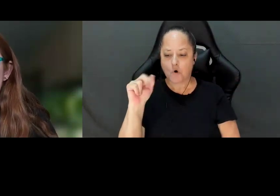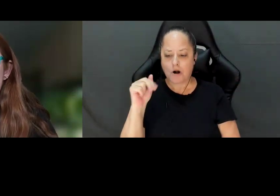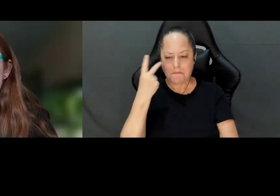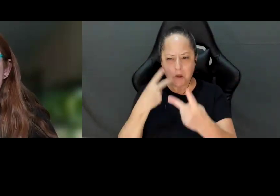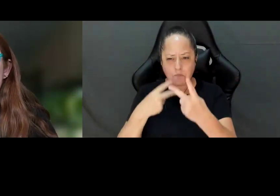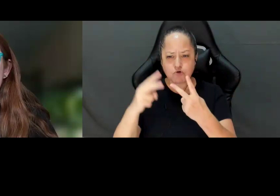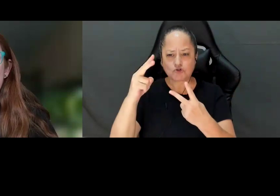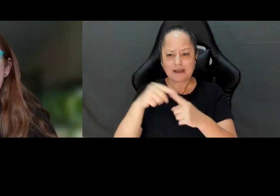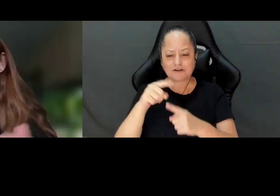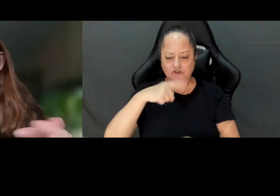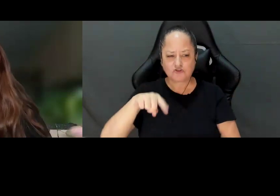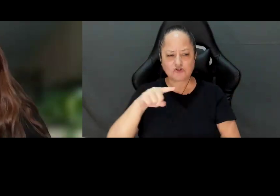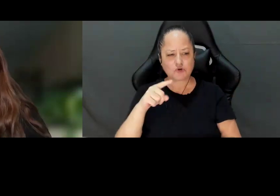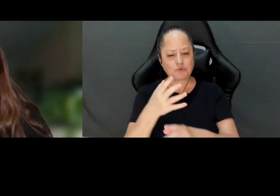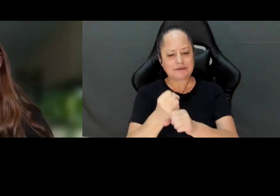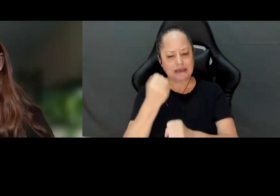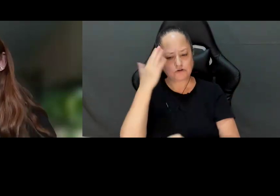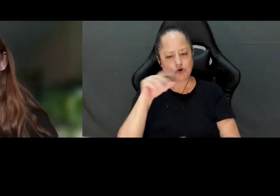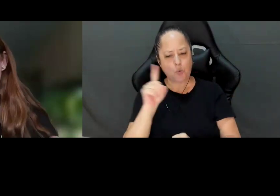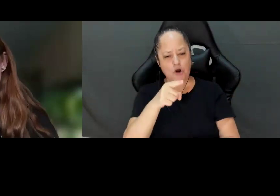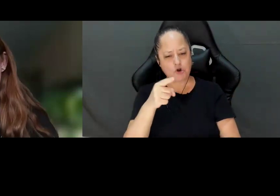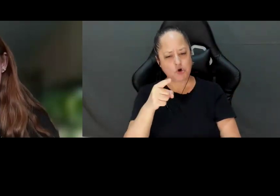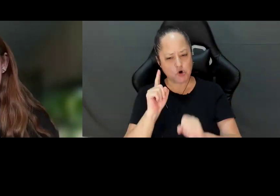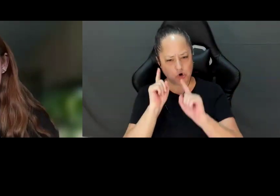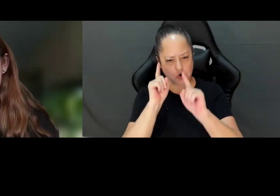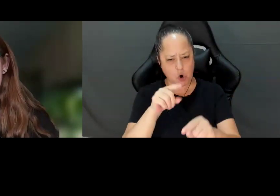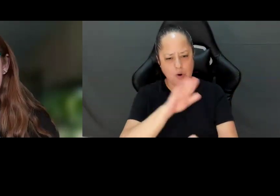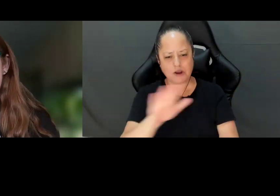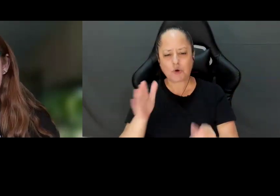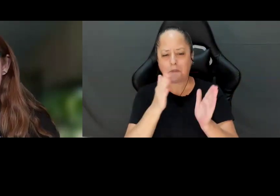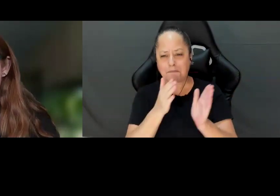we can get to know where you think you are going in your plans for the future.